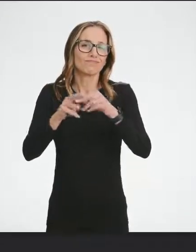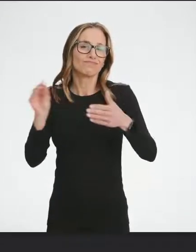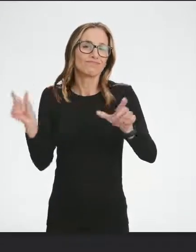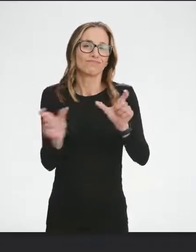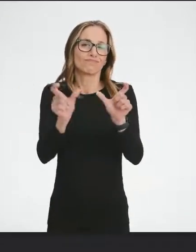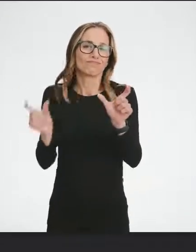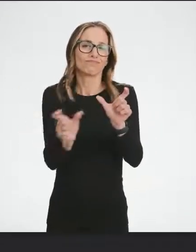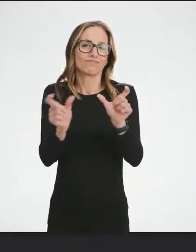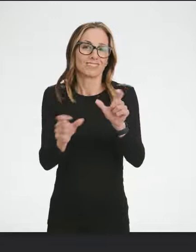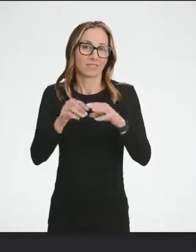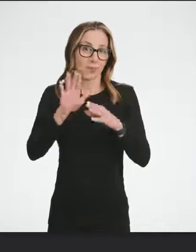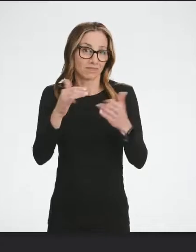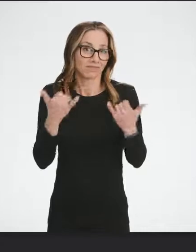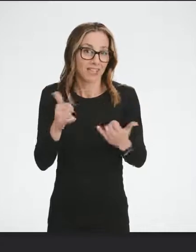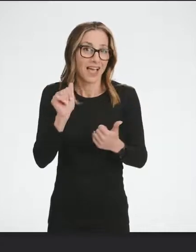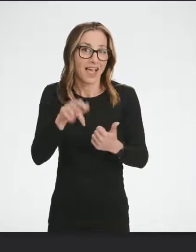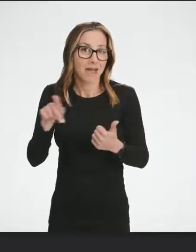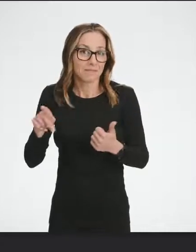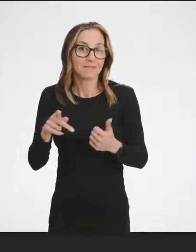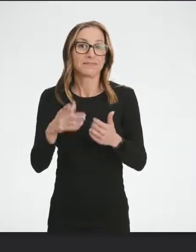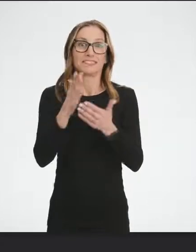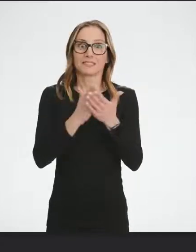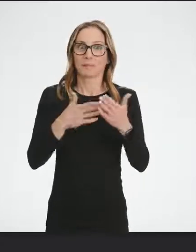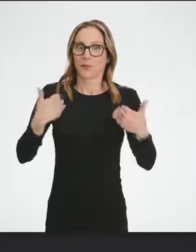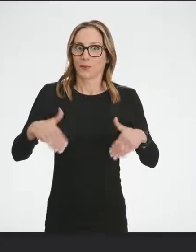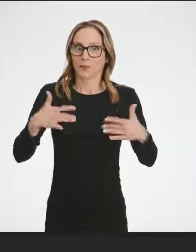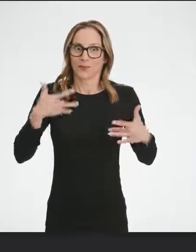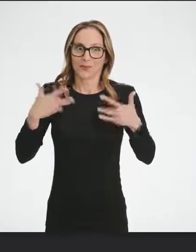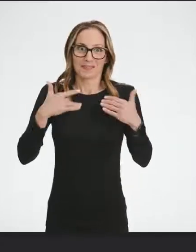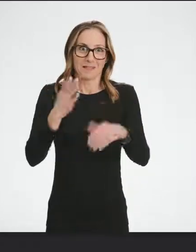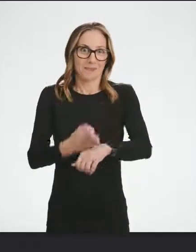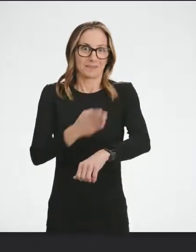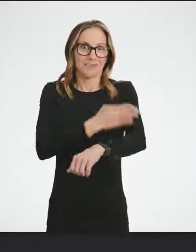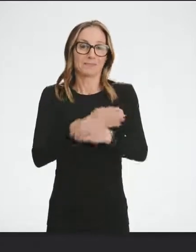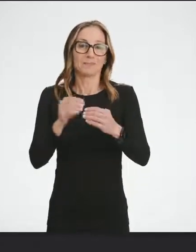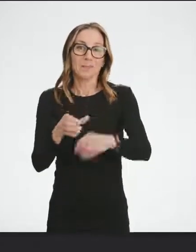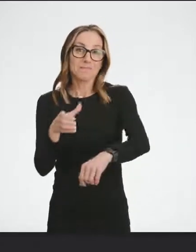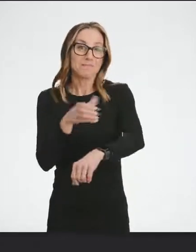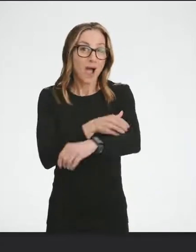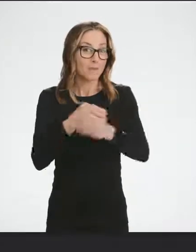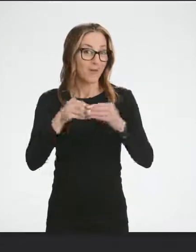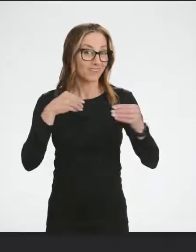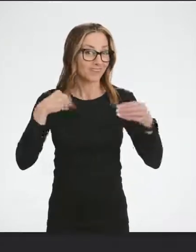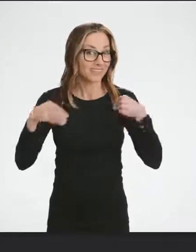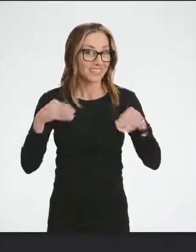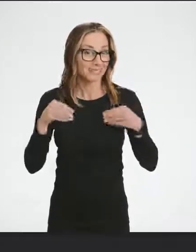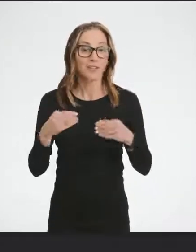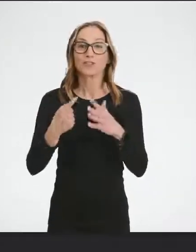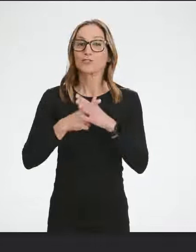and we've made some exciting enhancements to its power and flexibility, starting with app navigation.